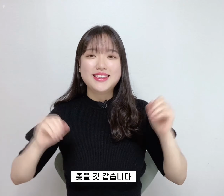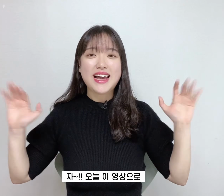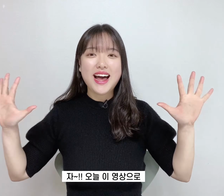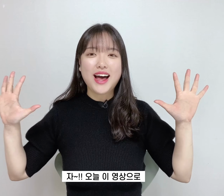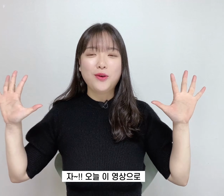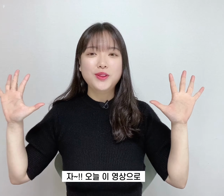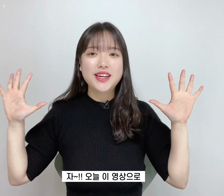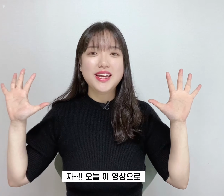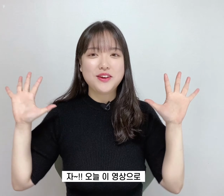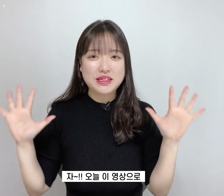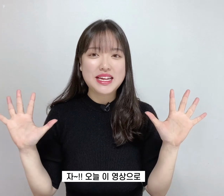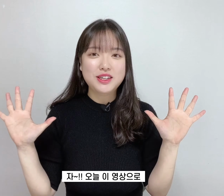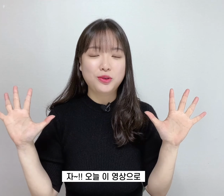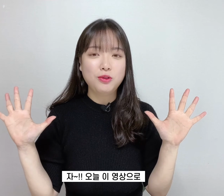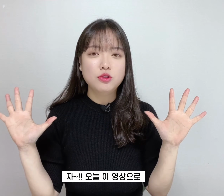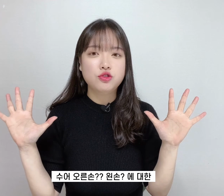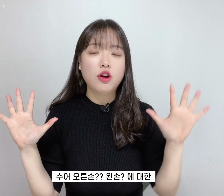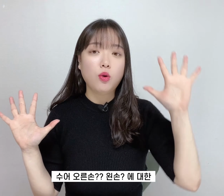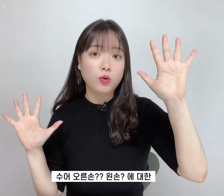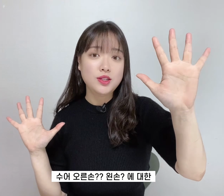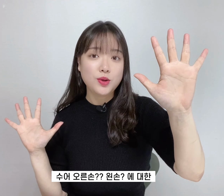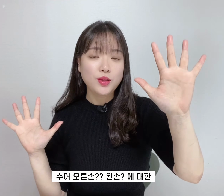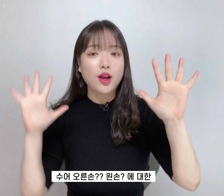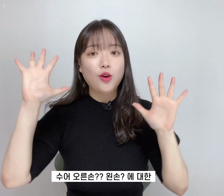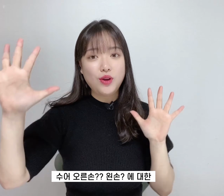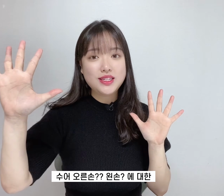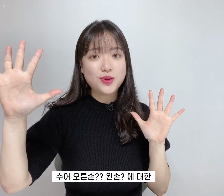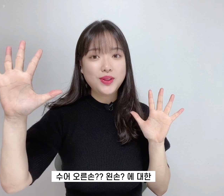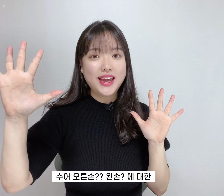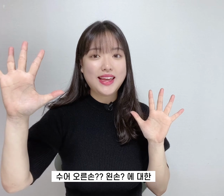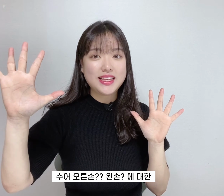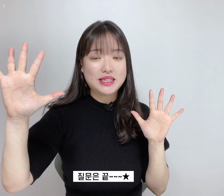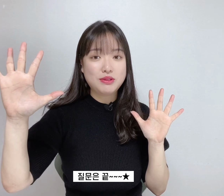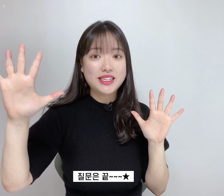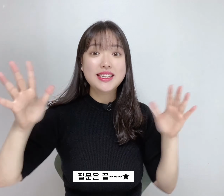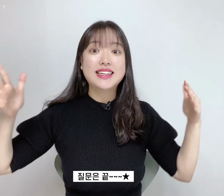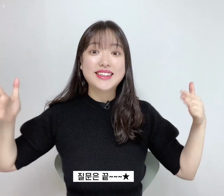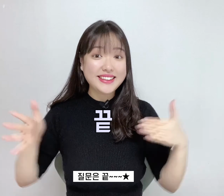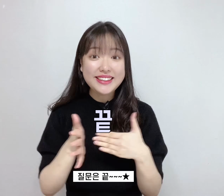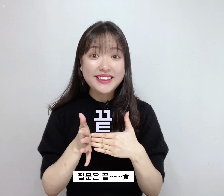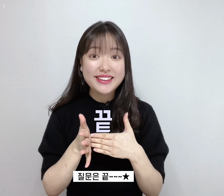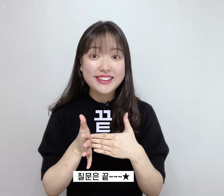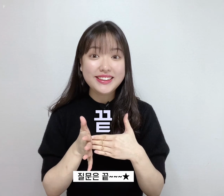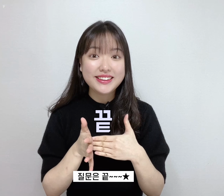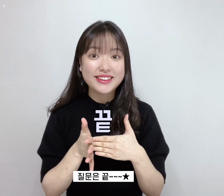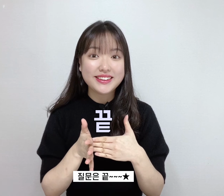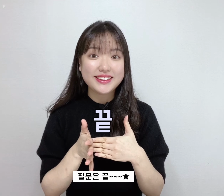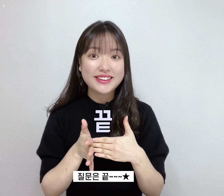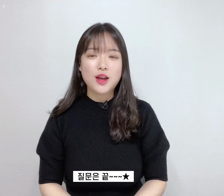Come on!! Sign language right hand with this video today?? left hand? End of questions about